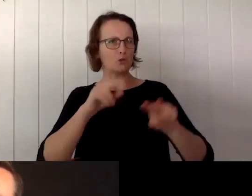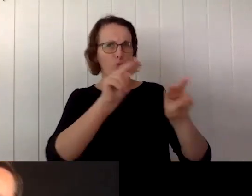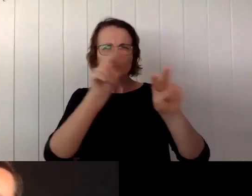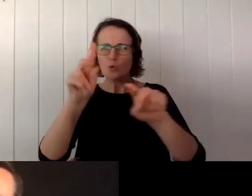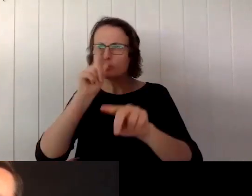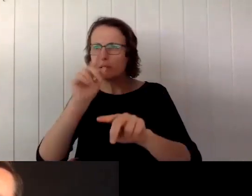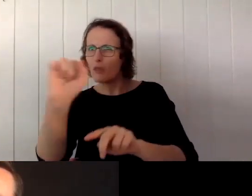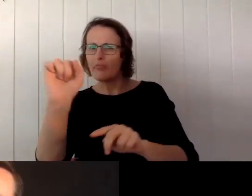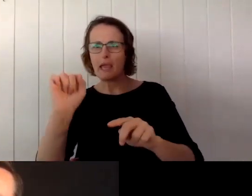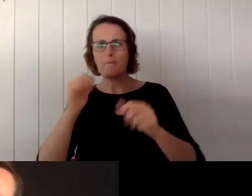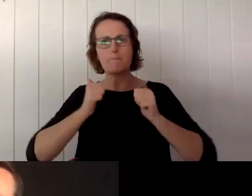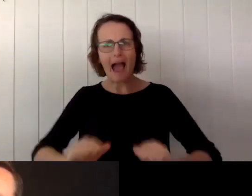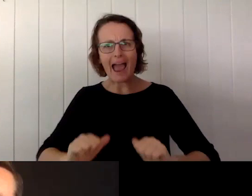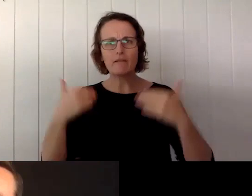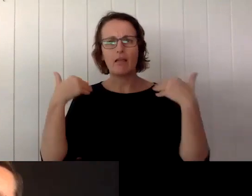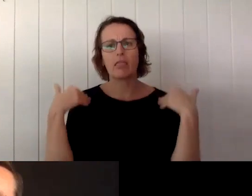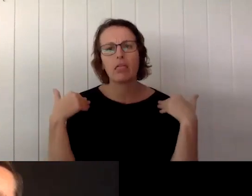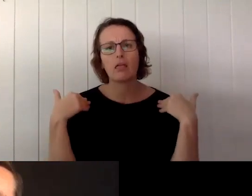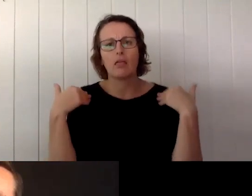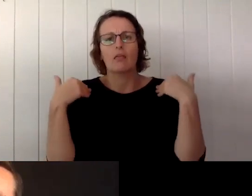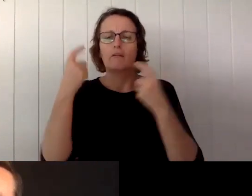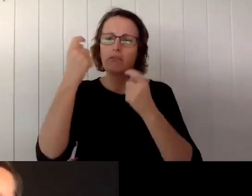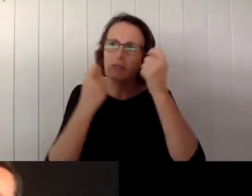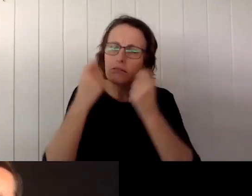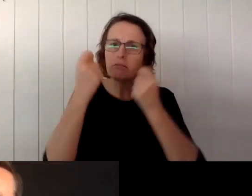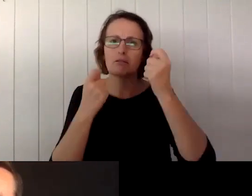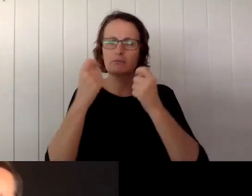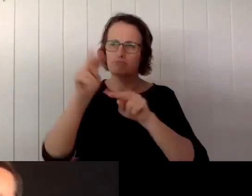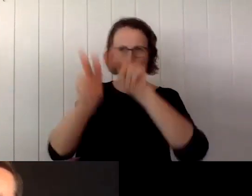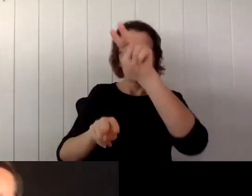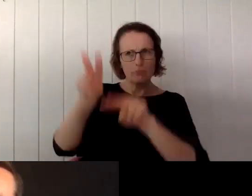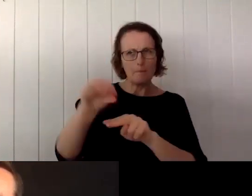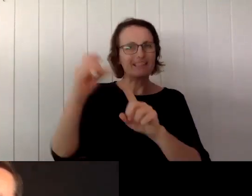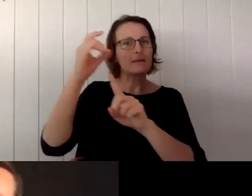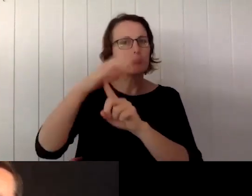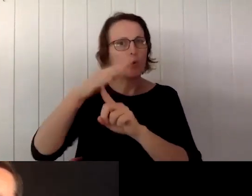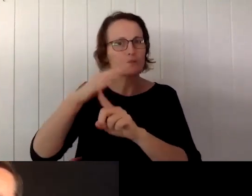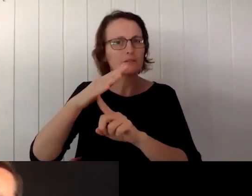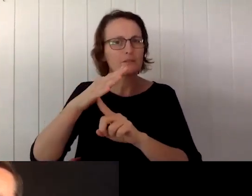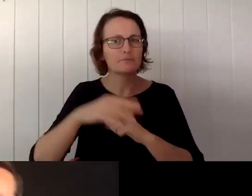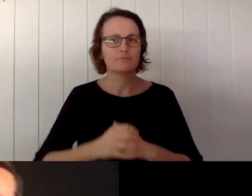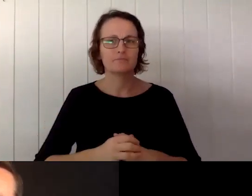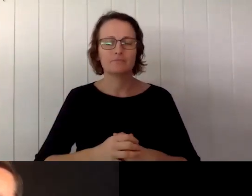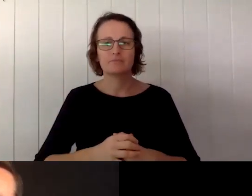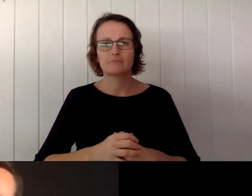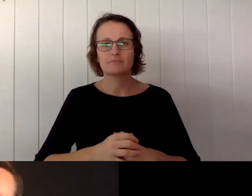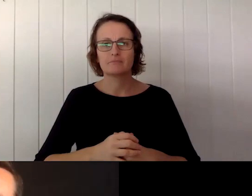in and leaving, and what state they're in and how they're appearing at those times. And I'm conscious that, on Zoom, you don't have those